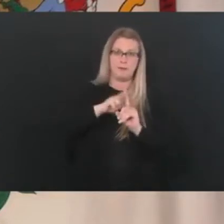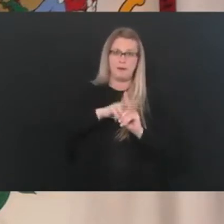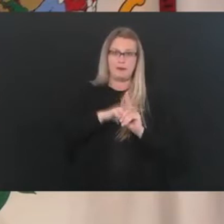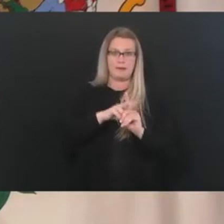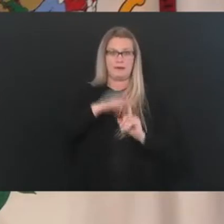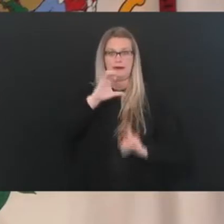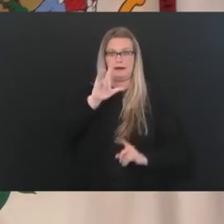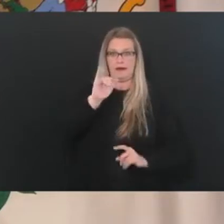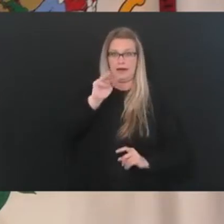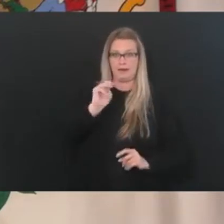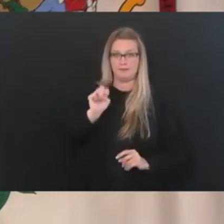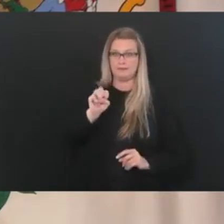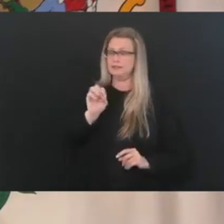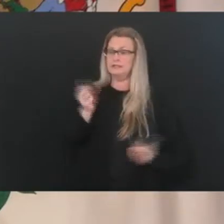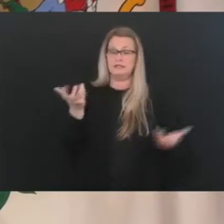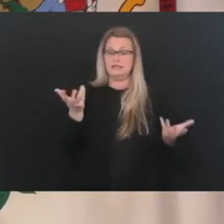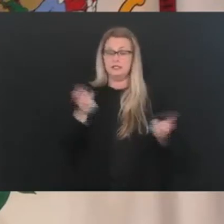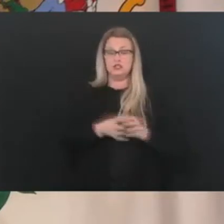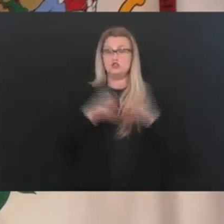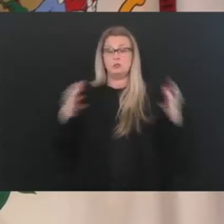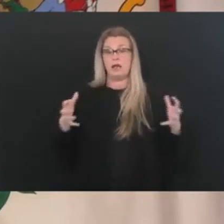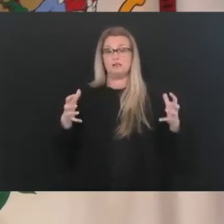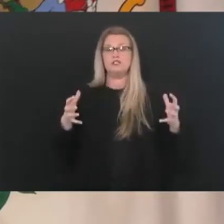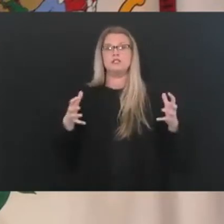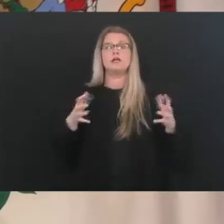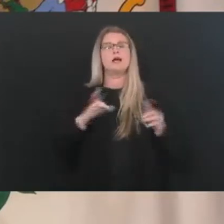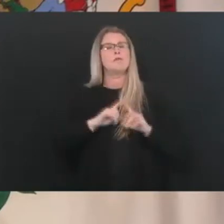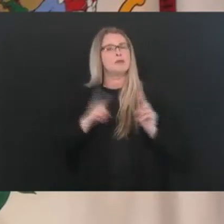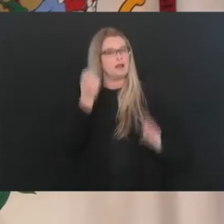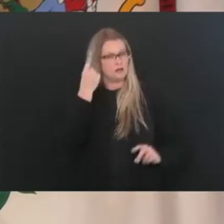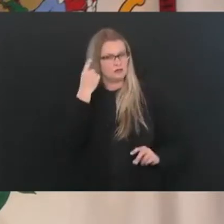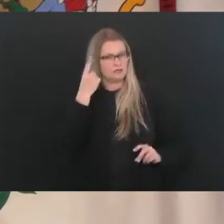THEY'RE NOT GETTING IT DONE, AND BECAUSE OF THE OVERWHELMING AMOUNT OF CLAIMS THAT ARE COMING IN.